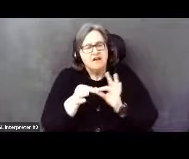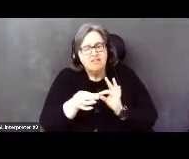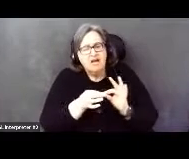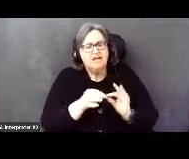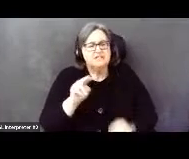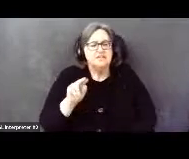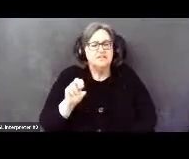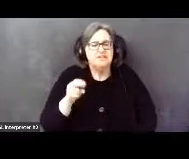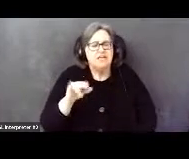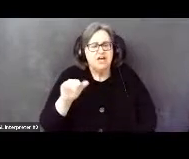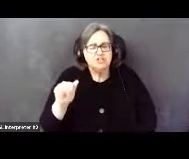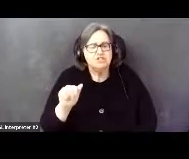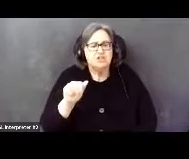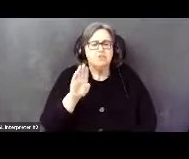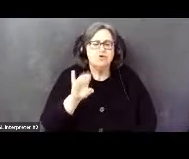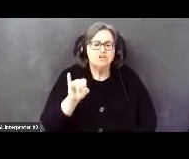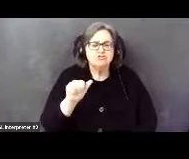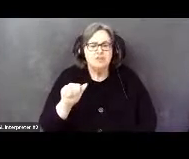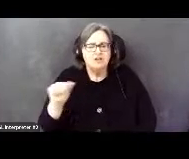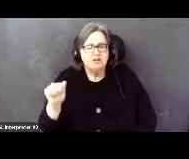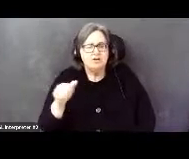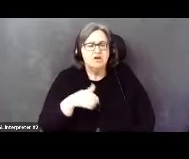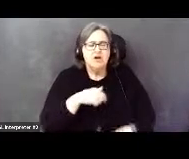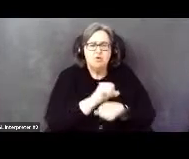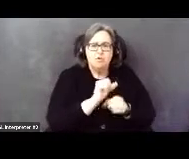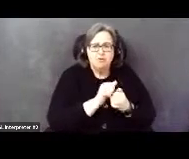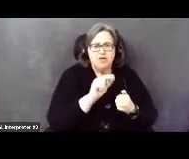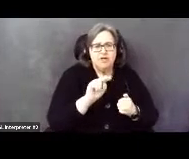I was in the leading advisory,